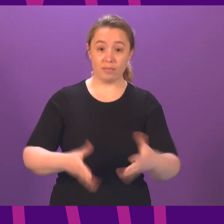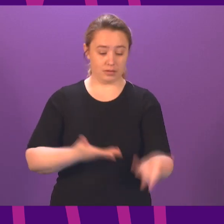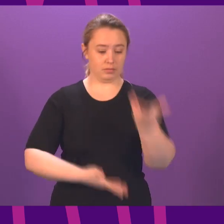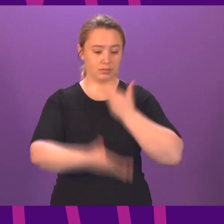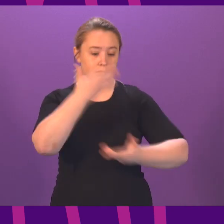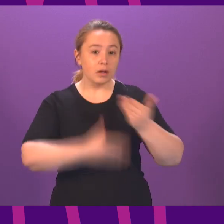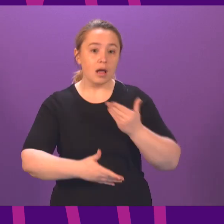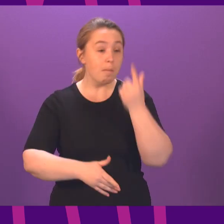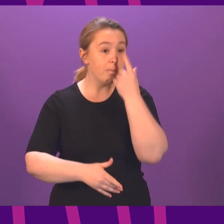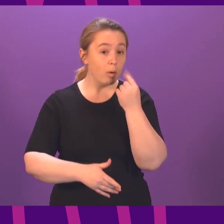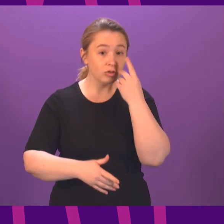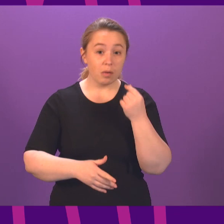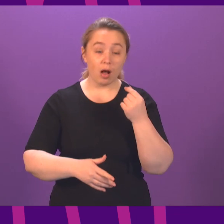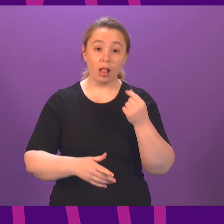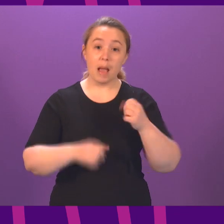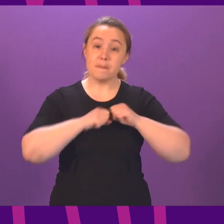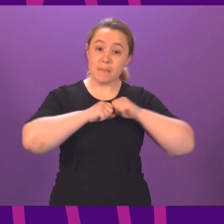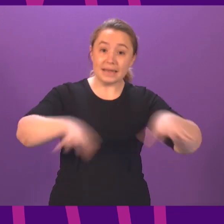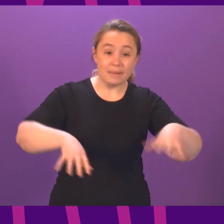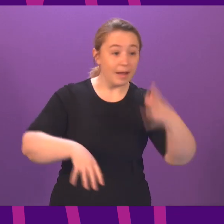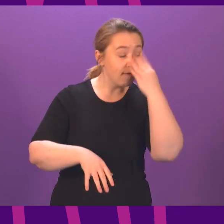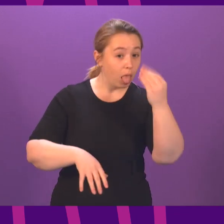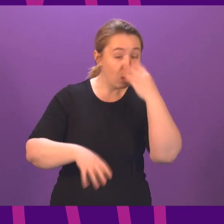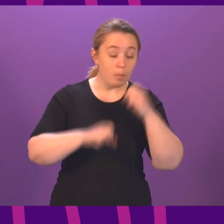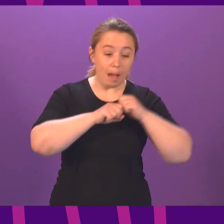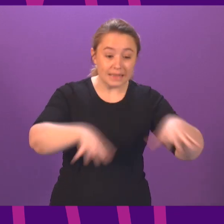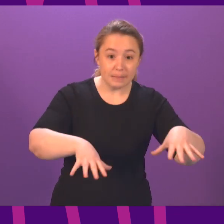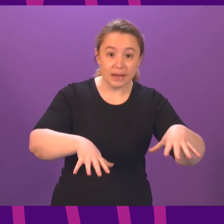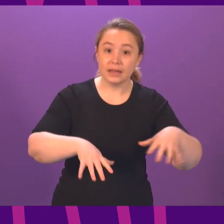for a pandemic—for a flu pandemic—and we did a lot of preparation. We had a flu